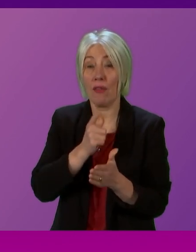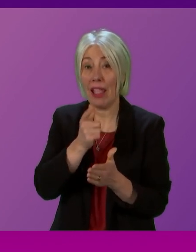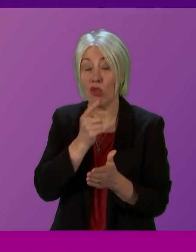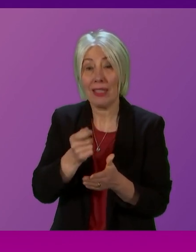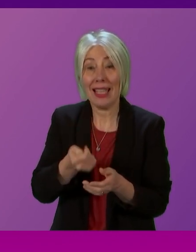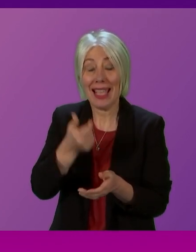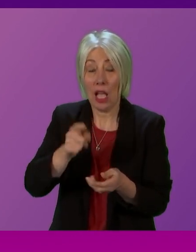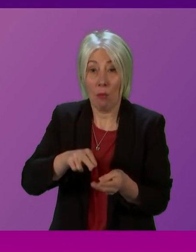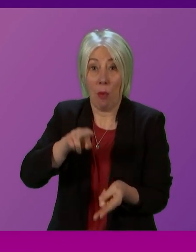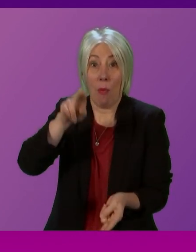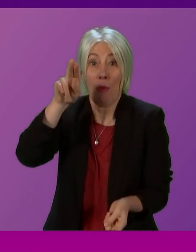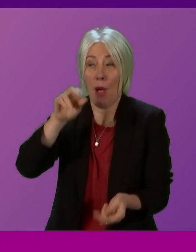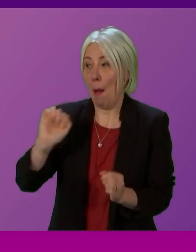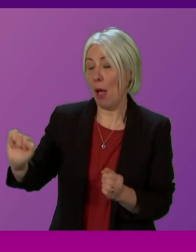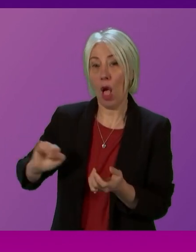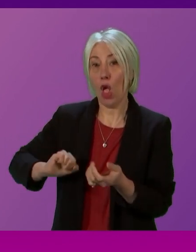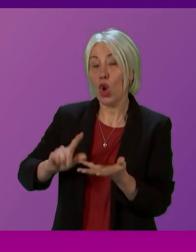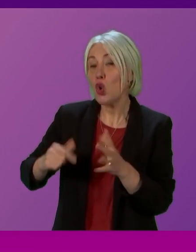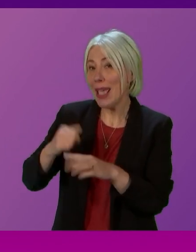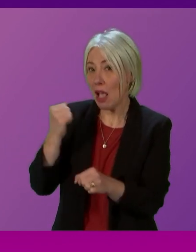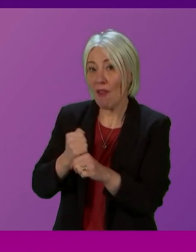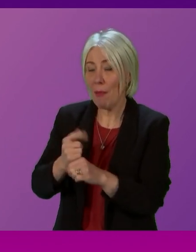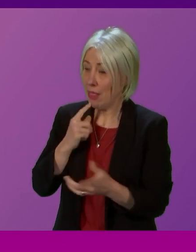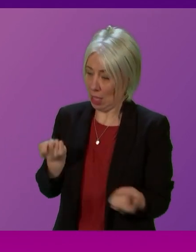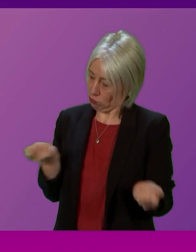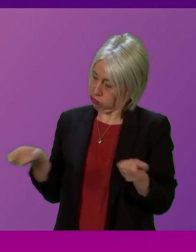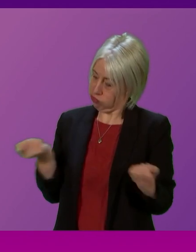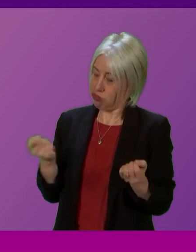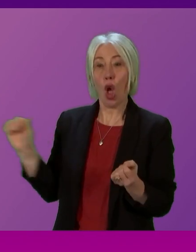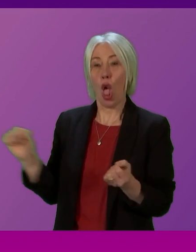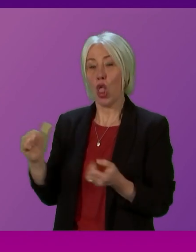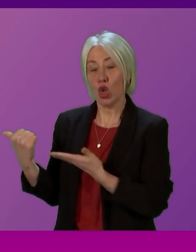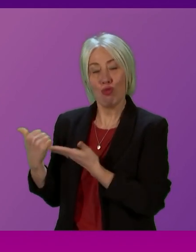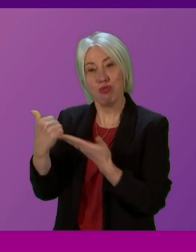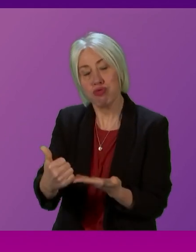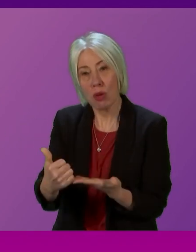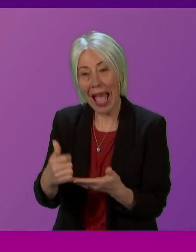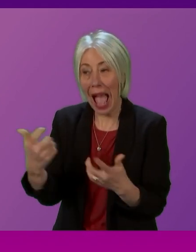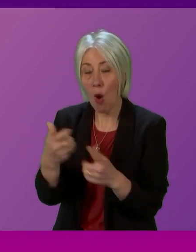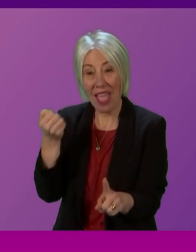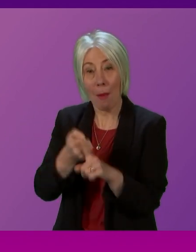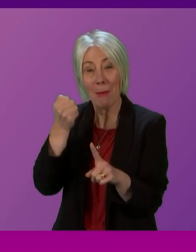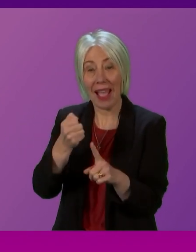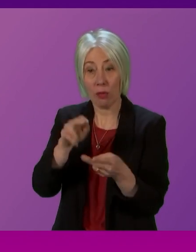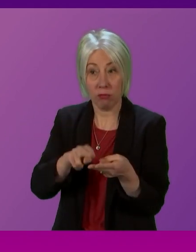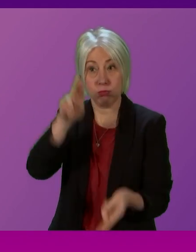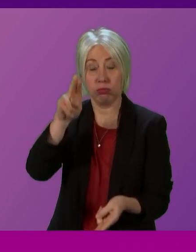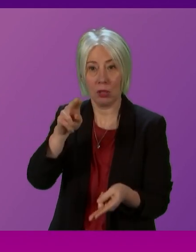that the UK Government, which holds the levers, has to do much more to help people with the impact of those costs.